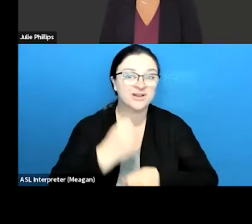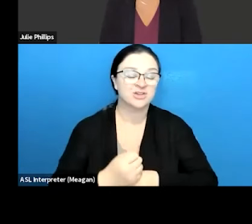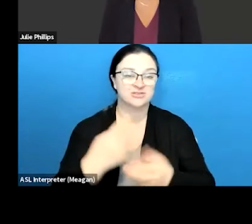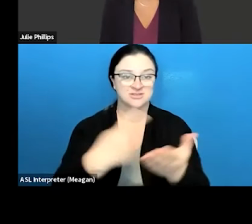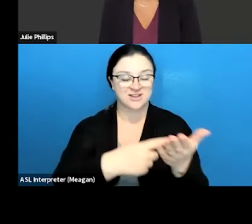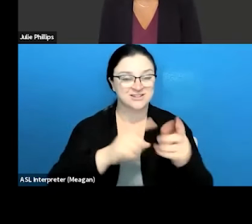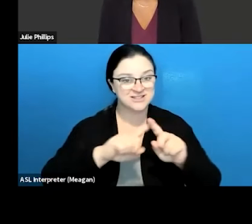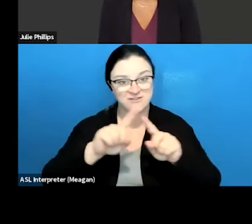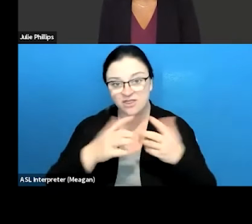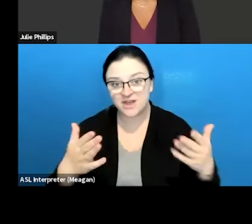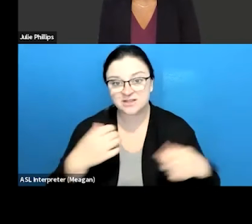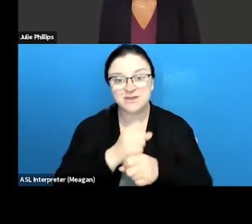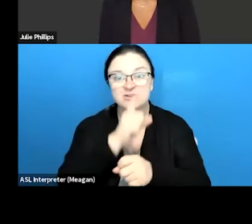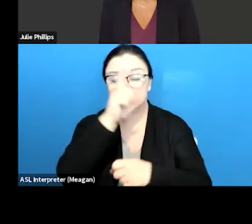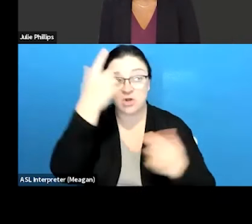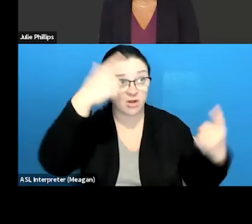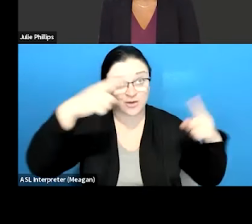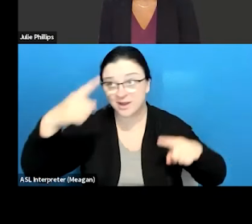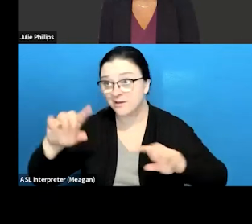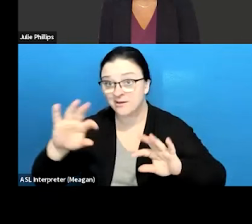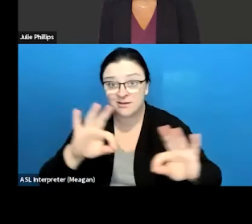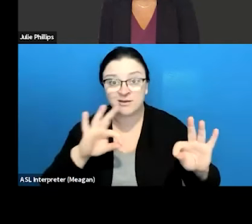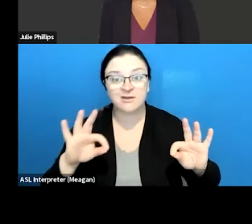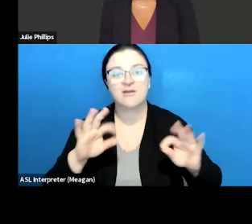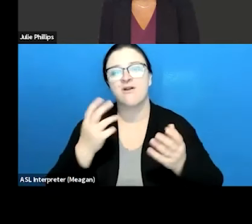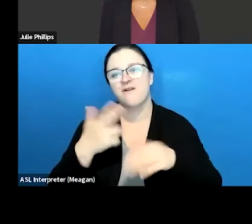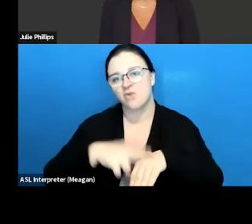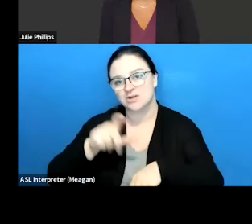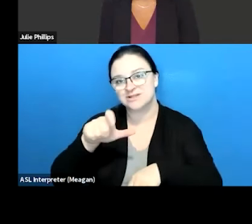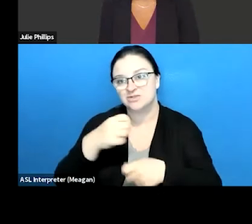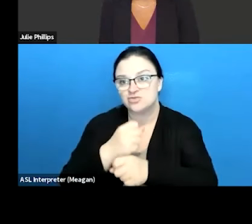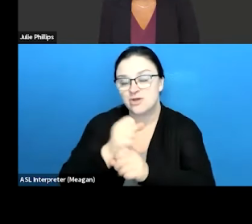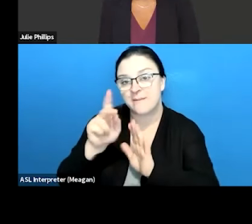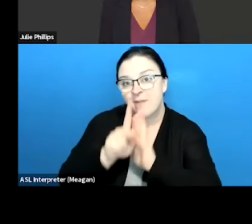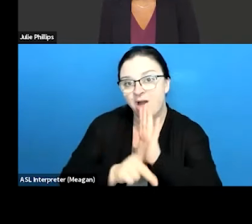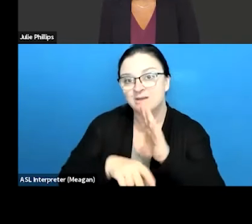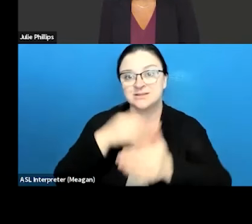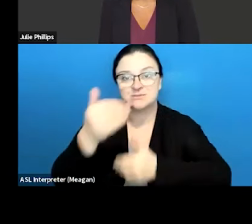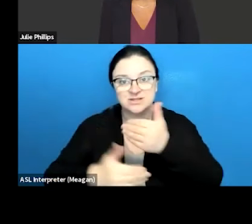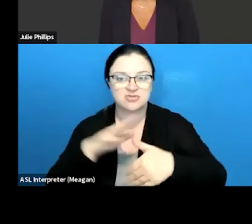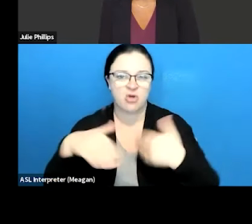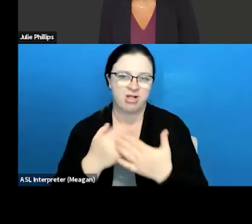making sure we're on the right page. Of course we had to do policies and procedures and all that wonderful stuff.